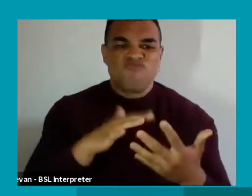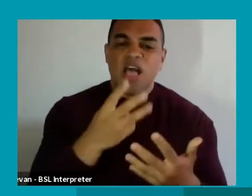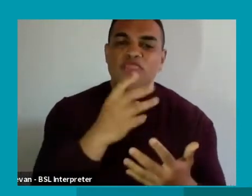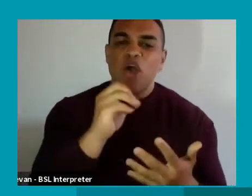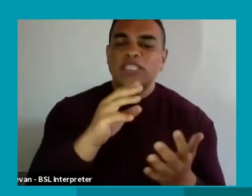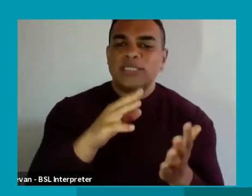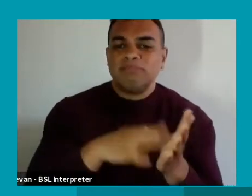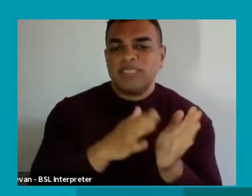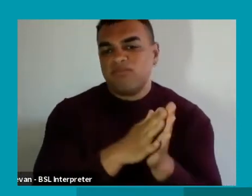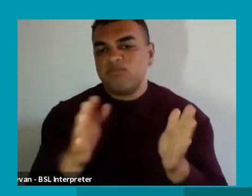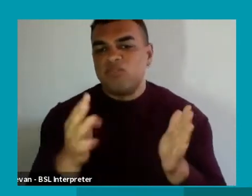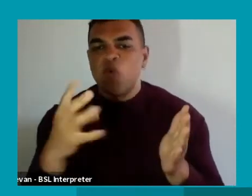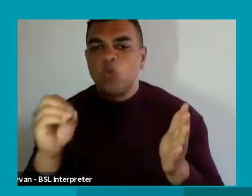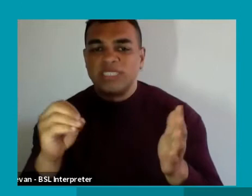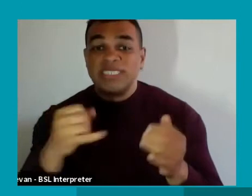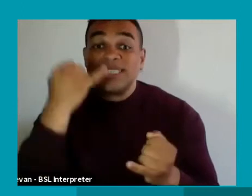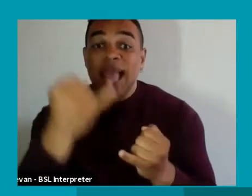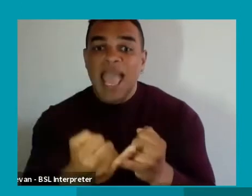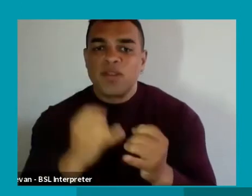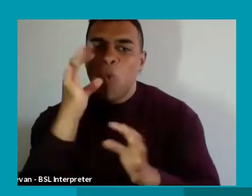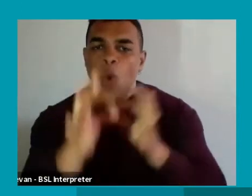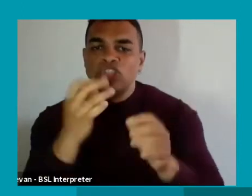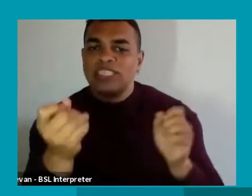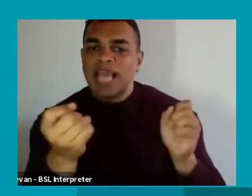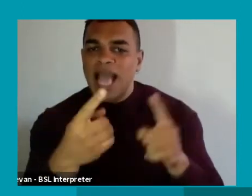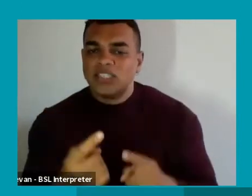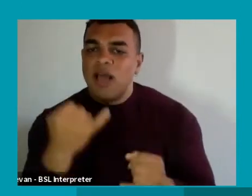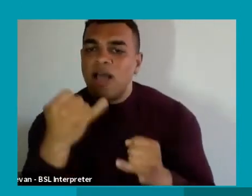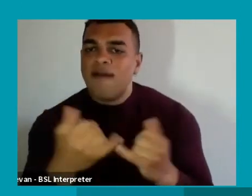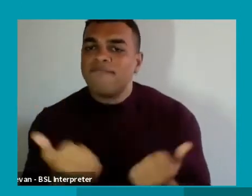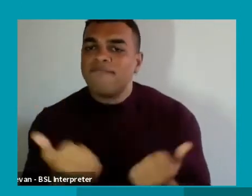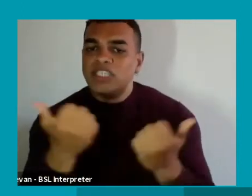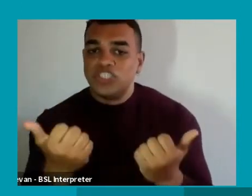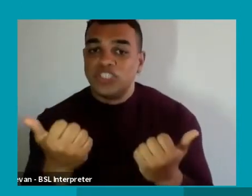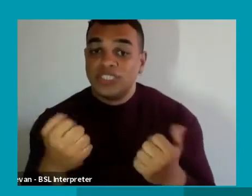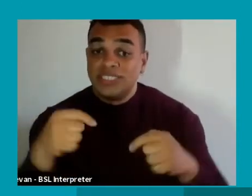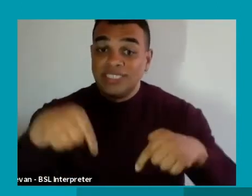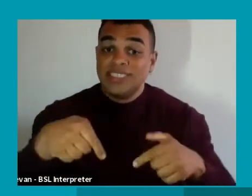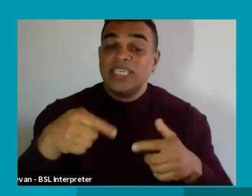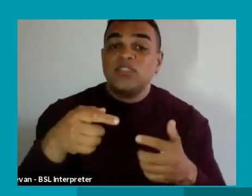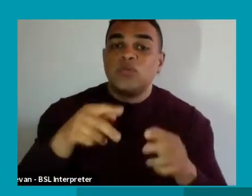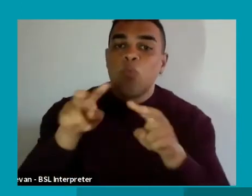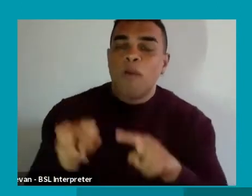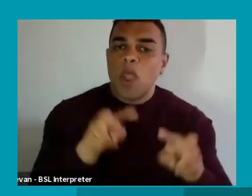A question and answer session at the end. And this website is being recorded and will be made available on the hive for future viewing.